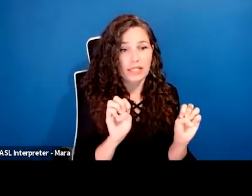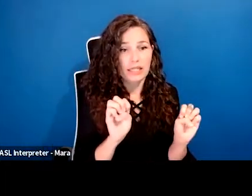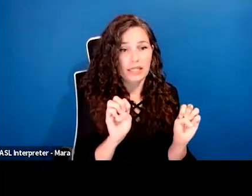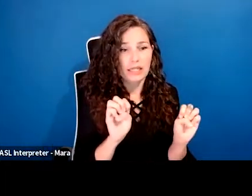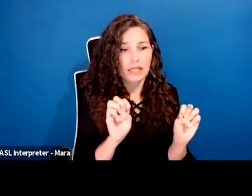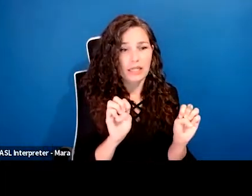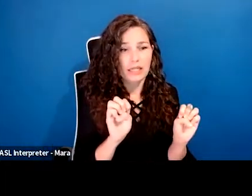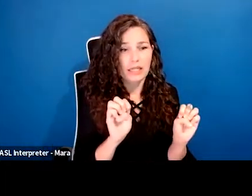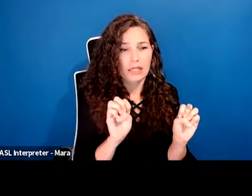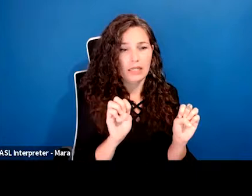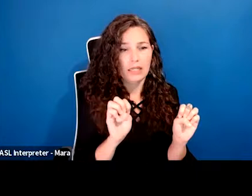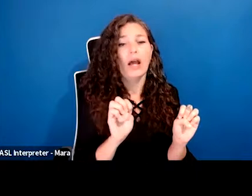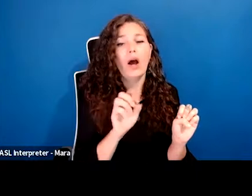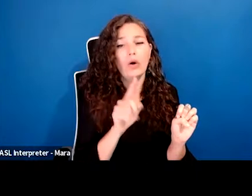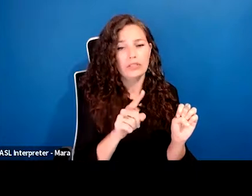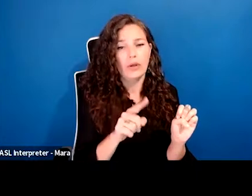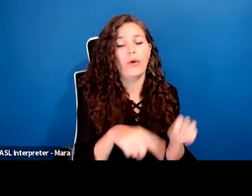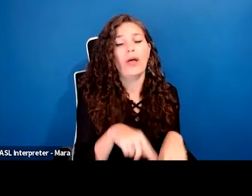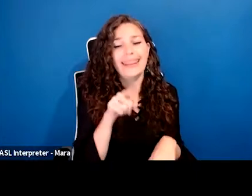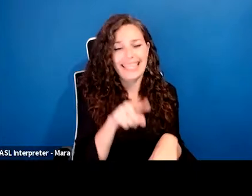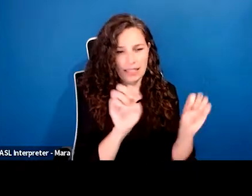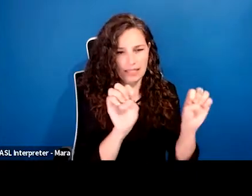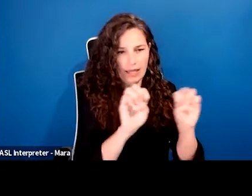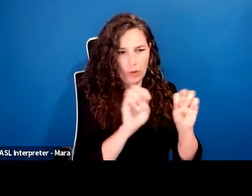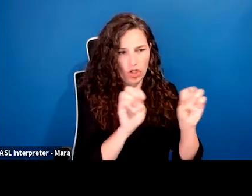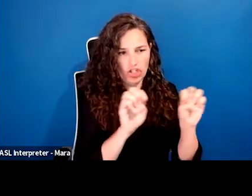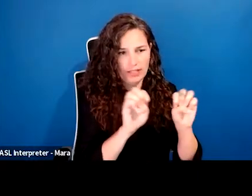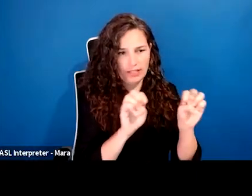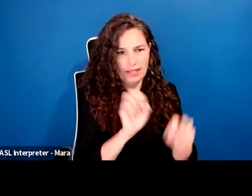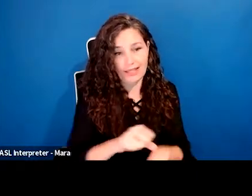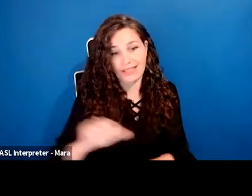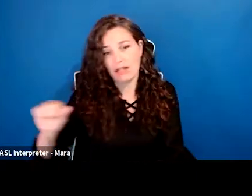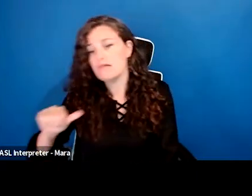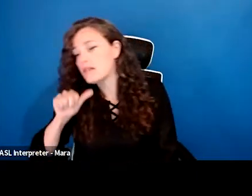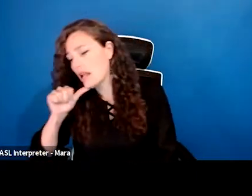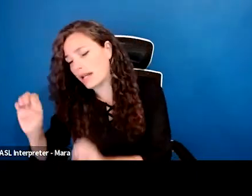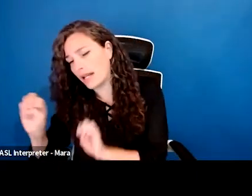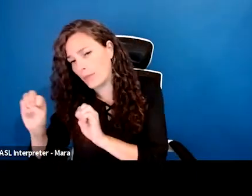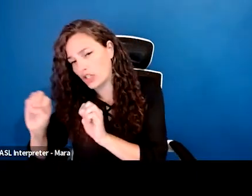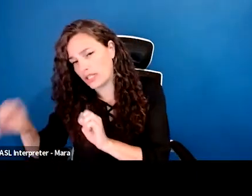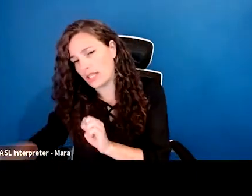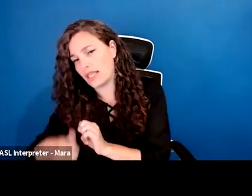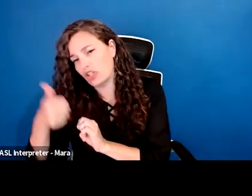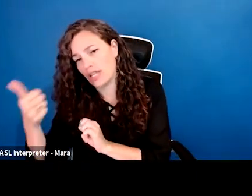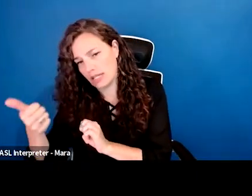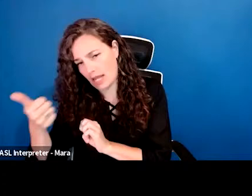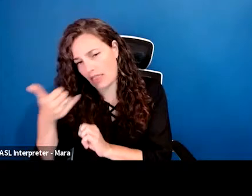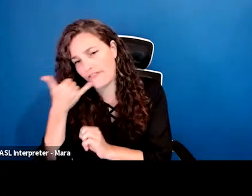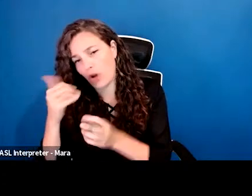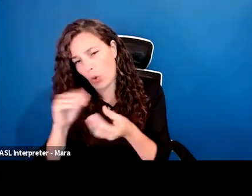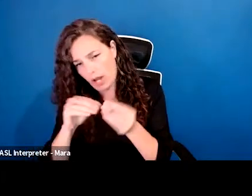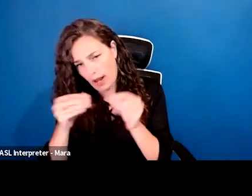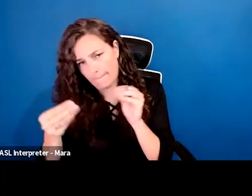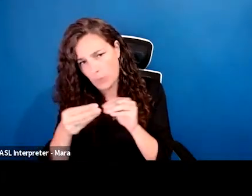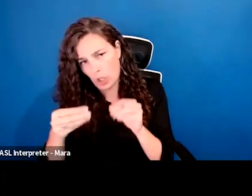of our compliance on safety matters as the safer set hotline and it runs very efficiently.